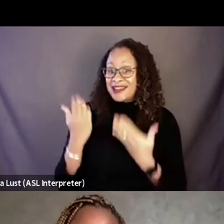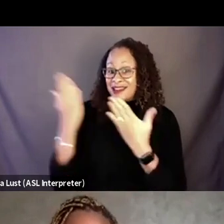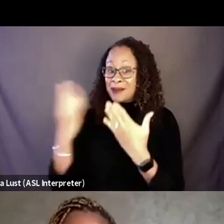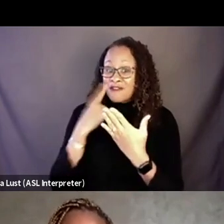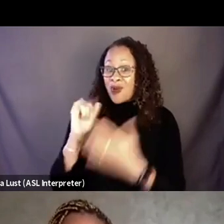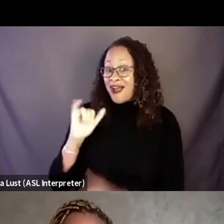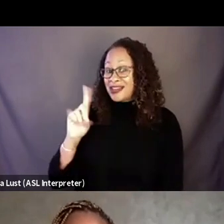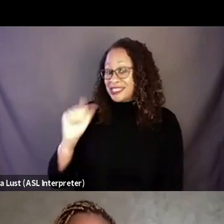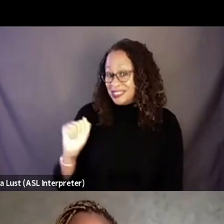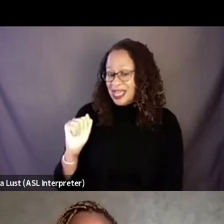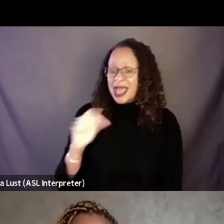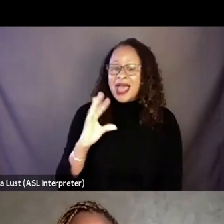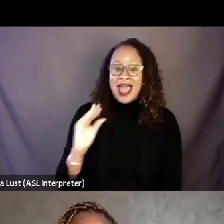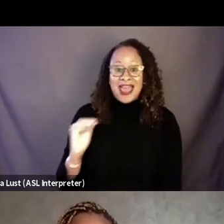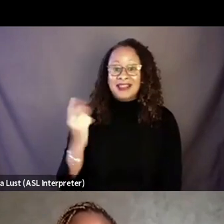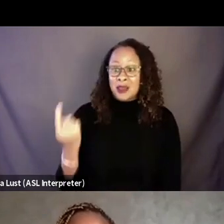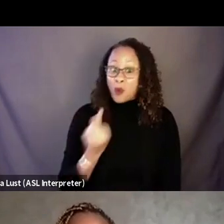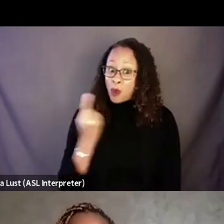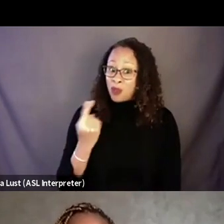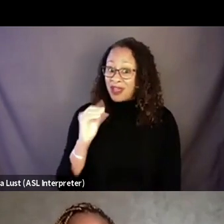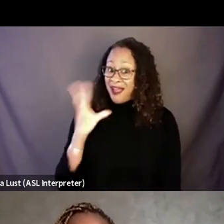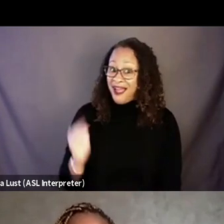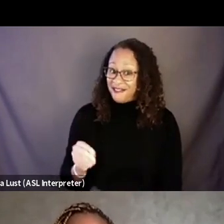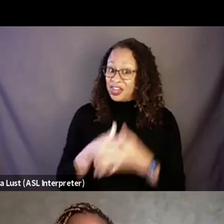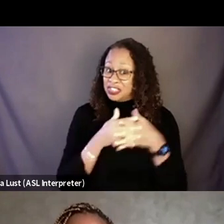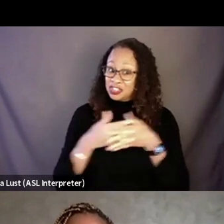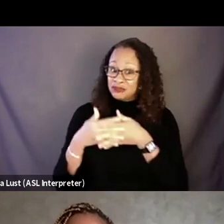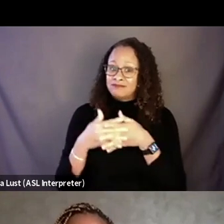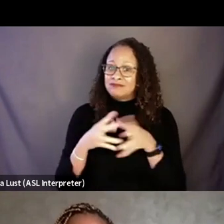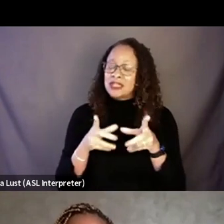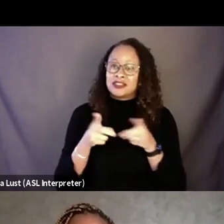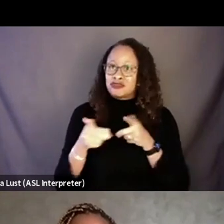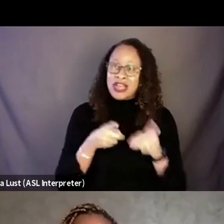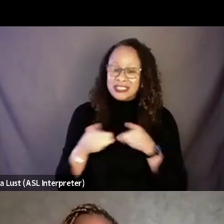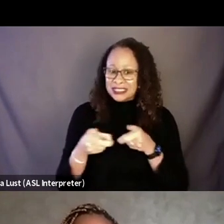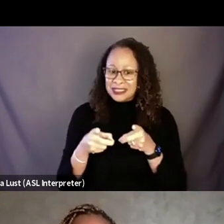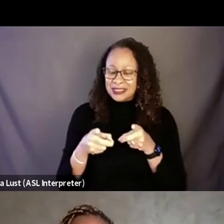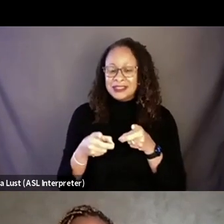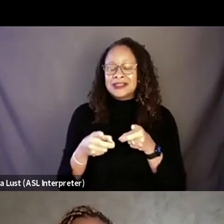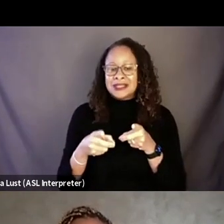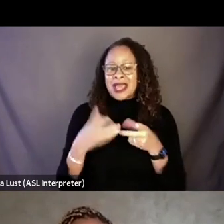and is the only African directed and produced documentary in contention for the Academy Award